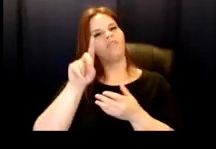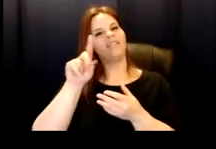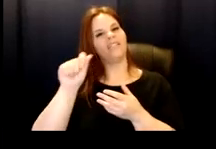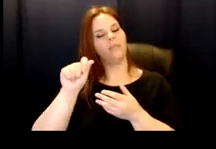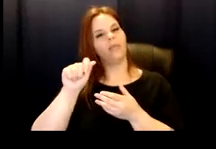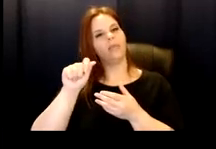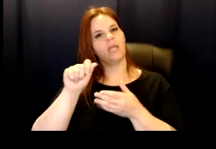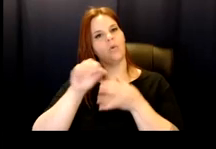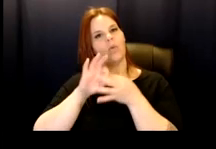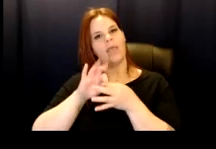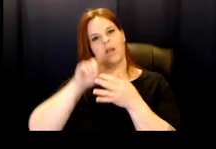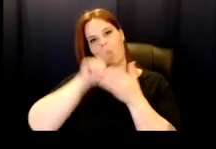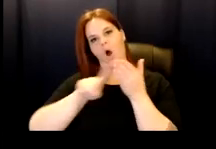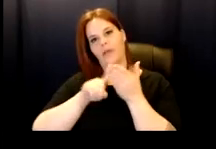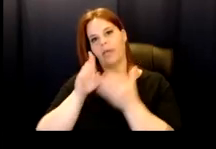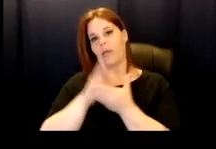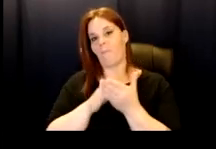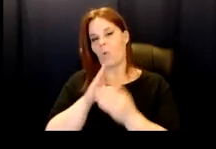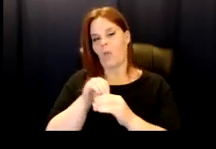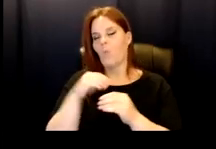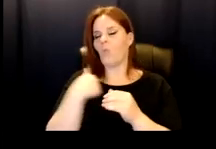But we are not sure if they are going to include it. What they are saying, there is not enough